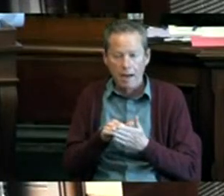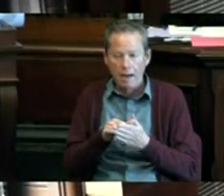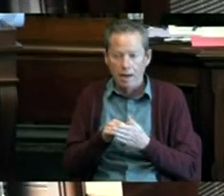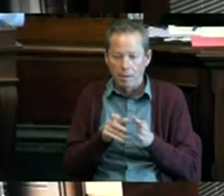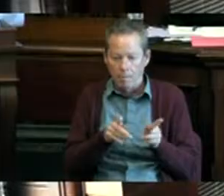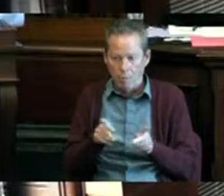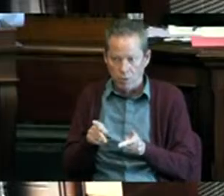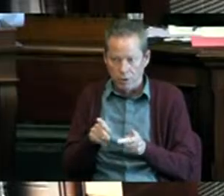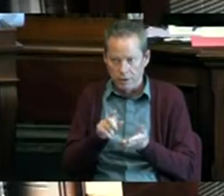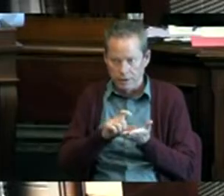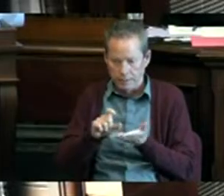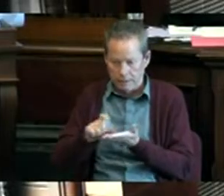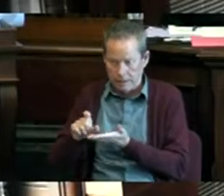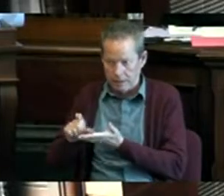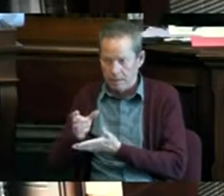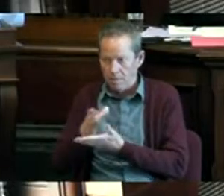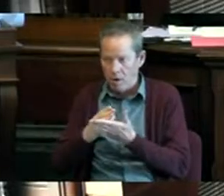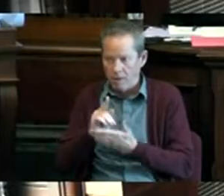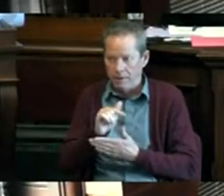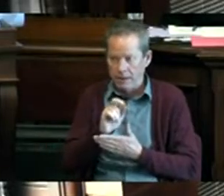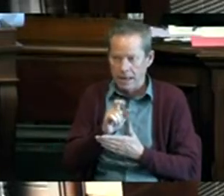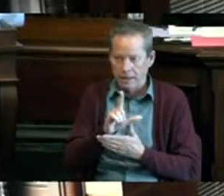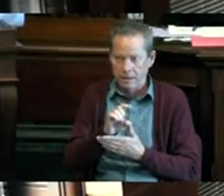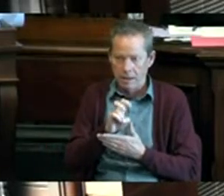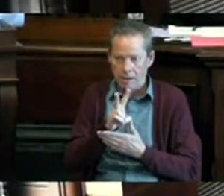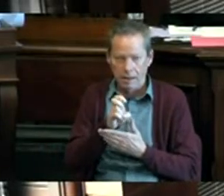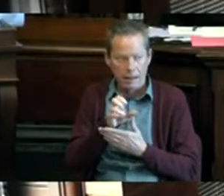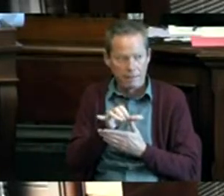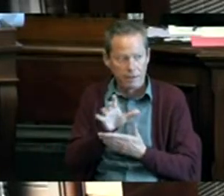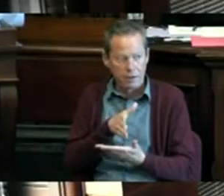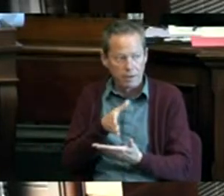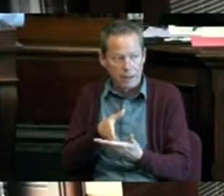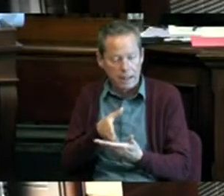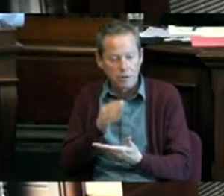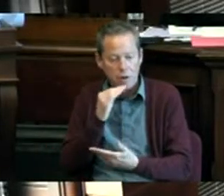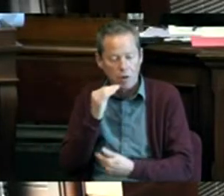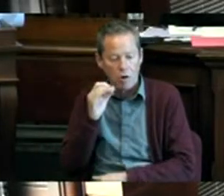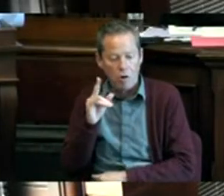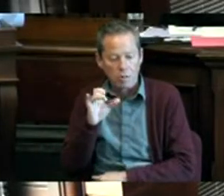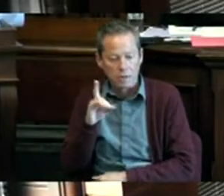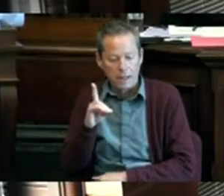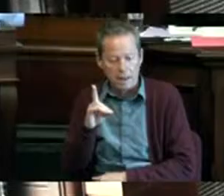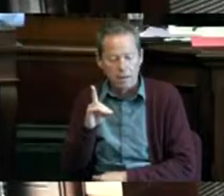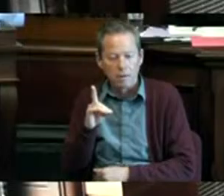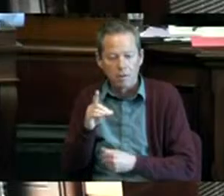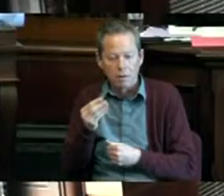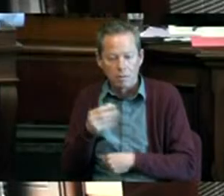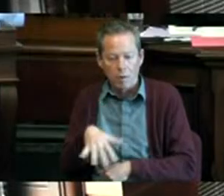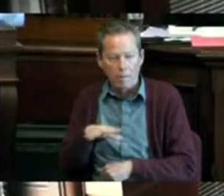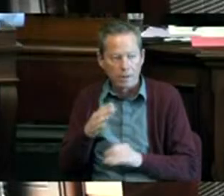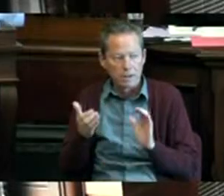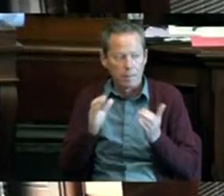item that comes to you every year in May that apportions the